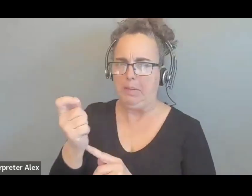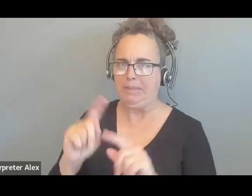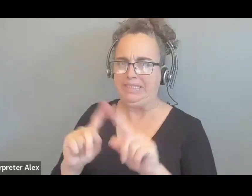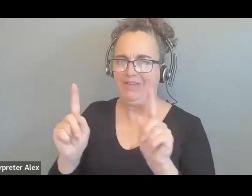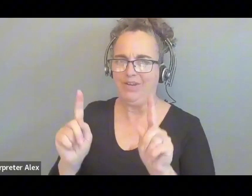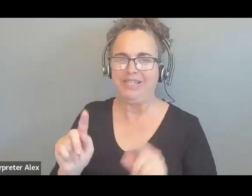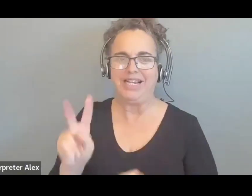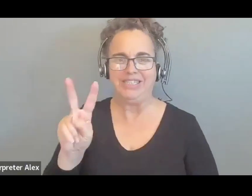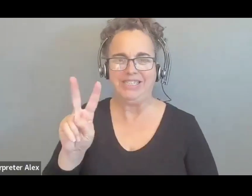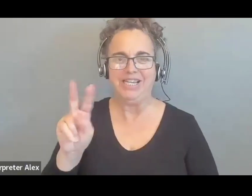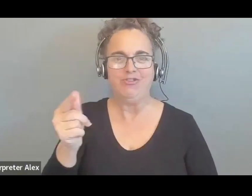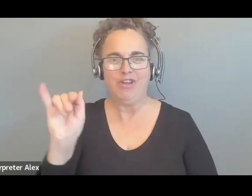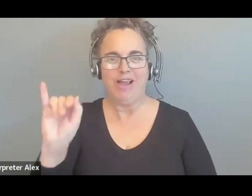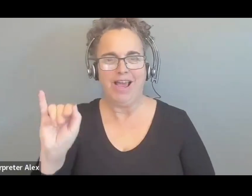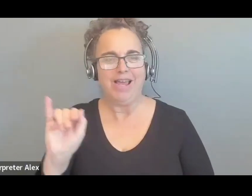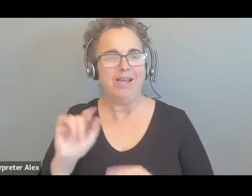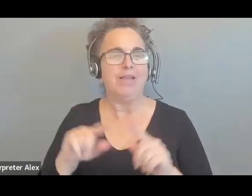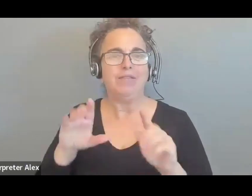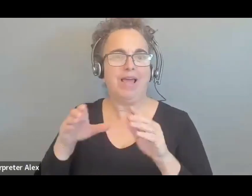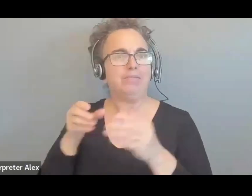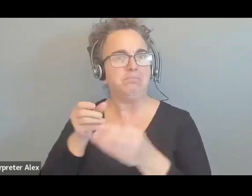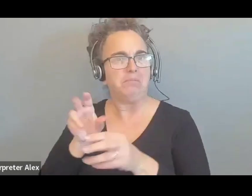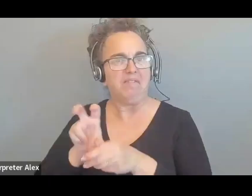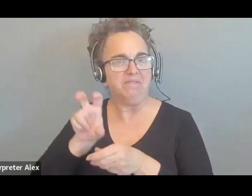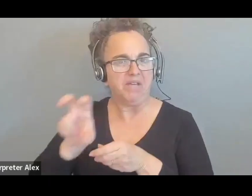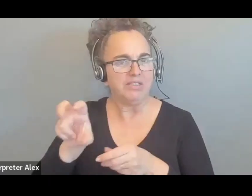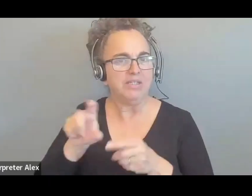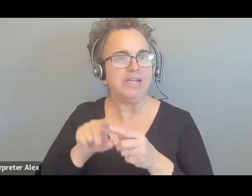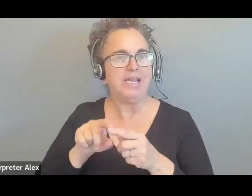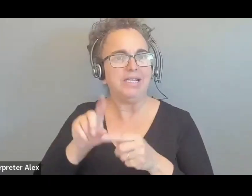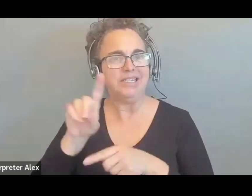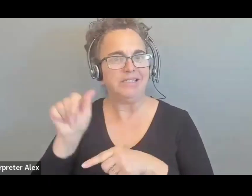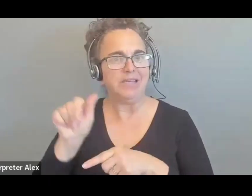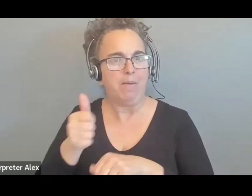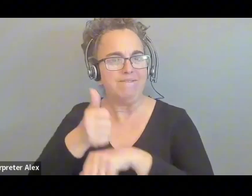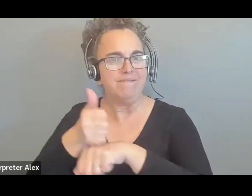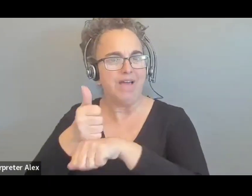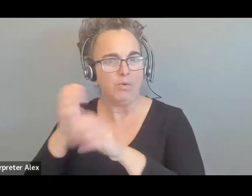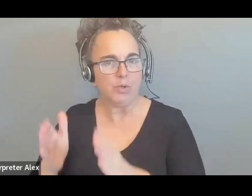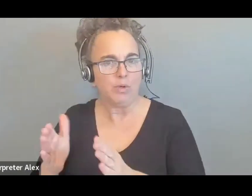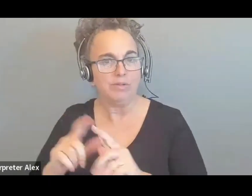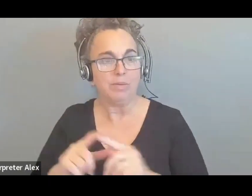that invest in disabled founders. So we kind of, we, the two of us together